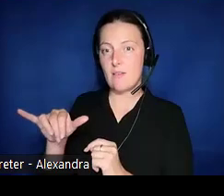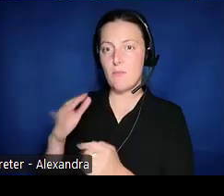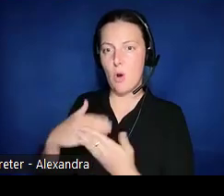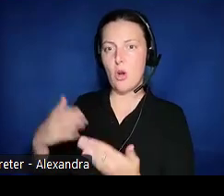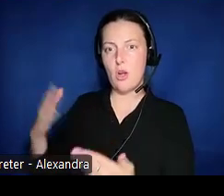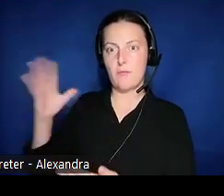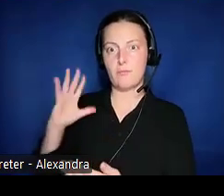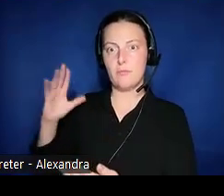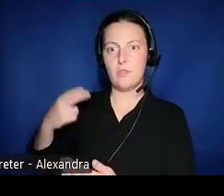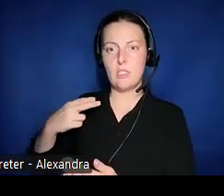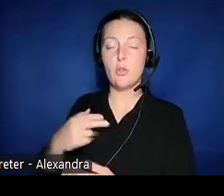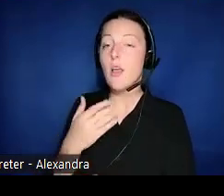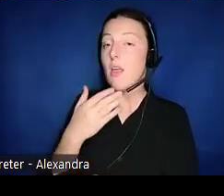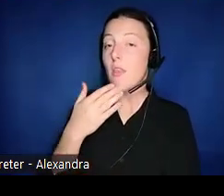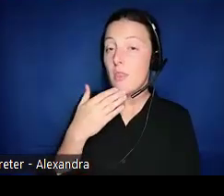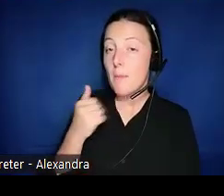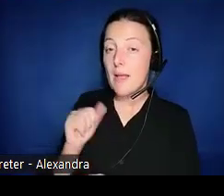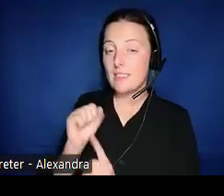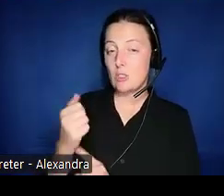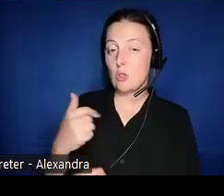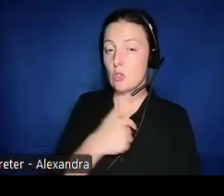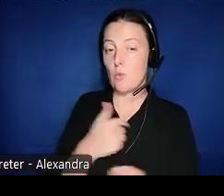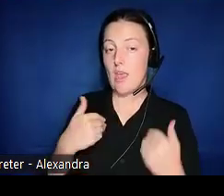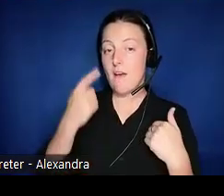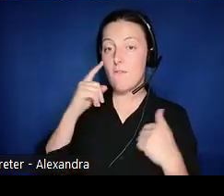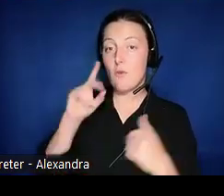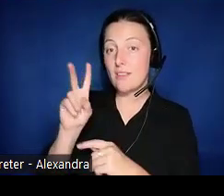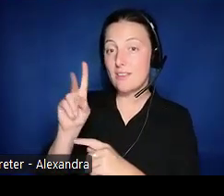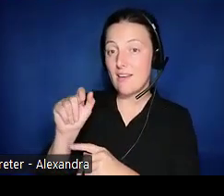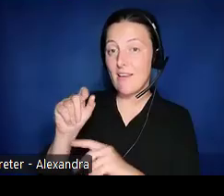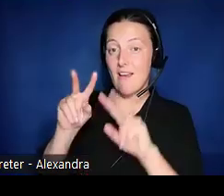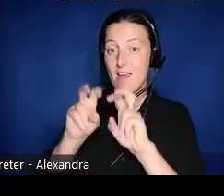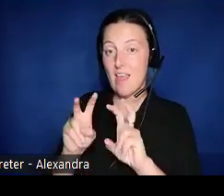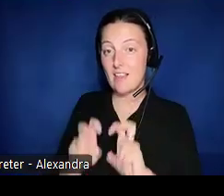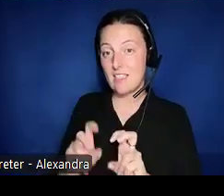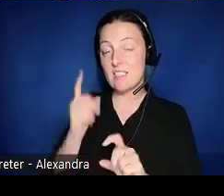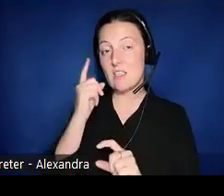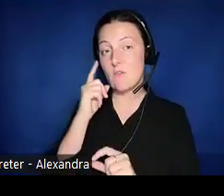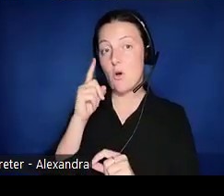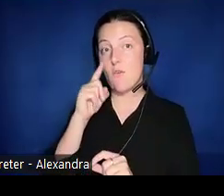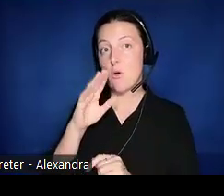analysis we have from all of these uh these like data sets that could have been analyzed is the